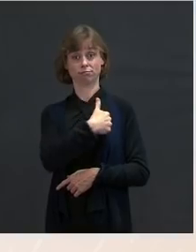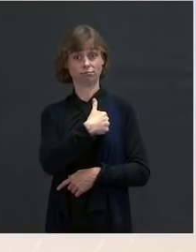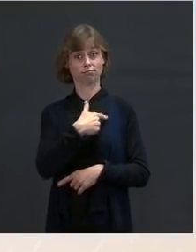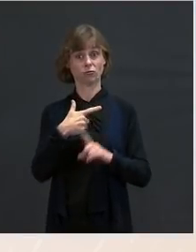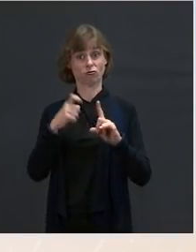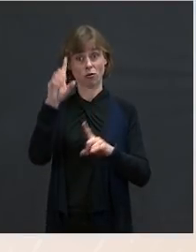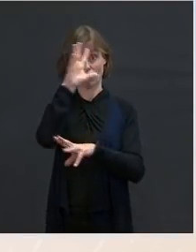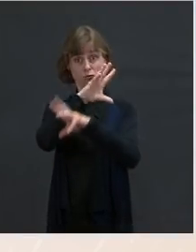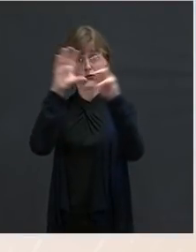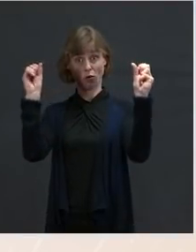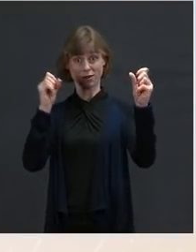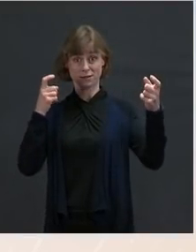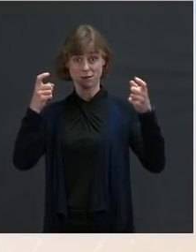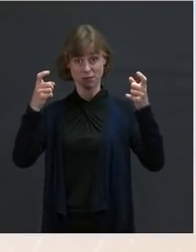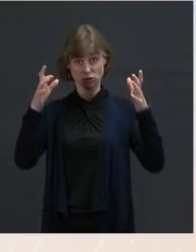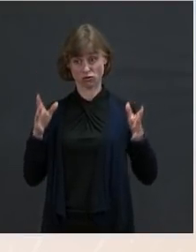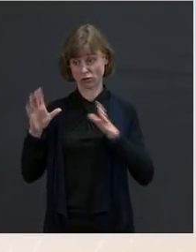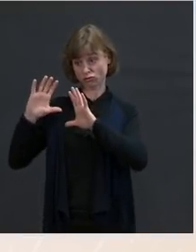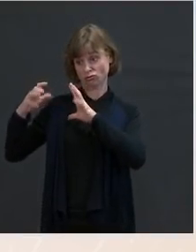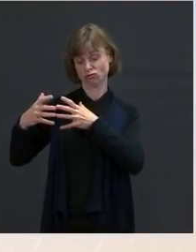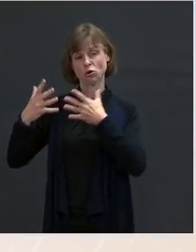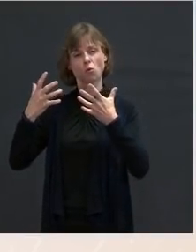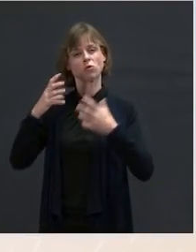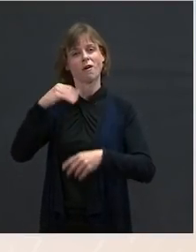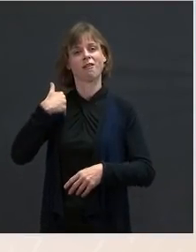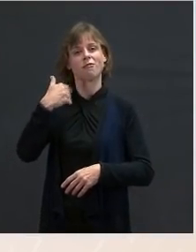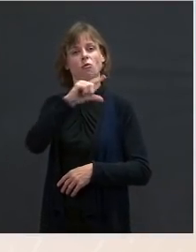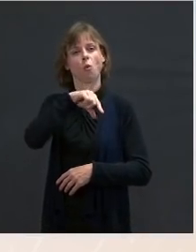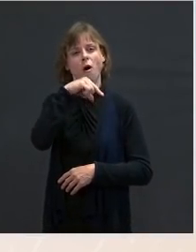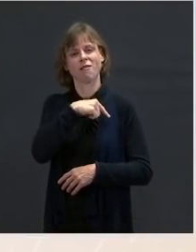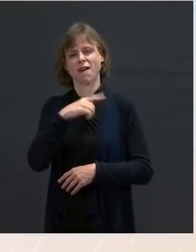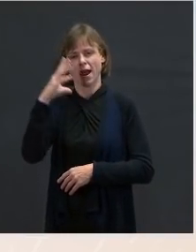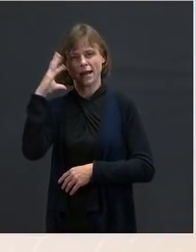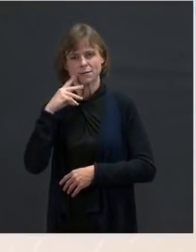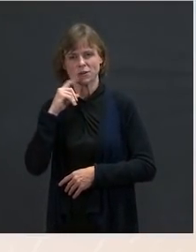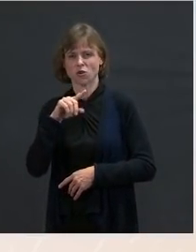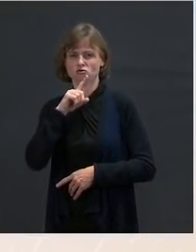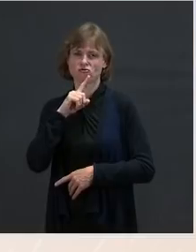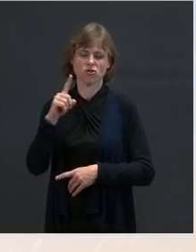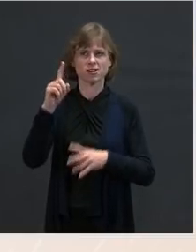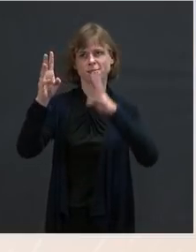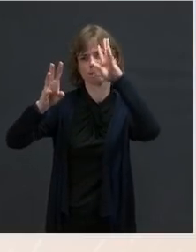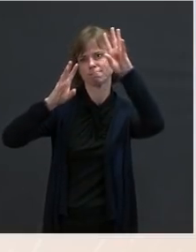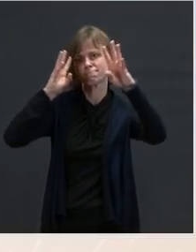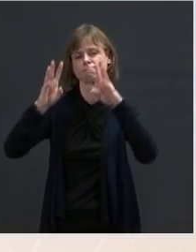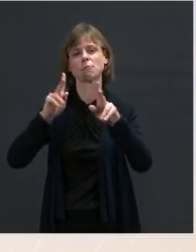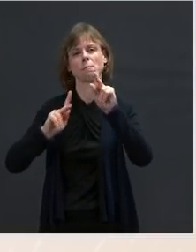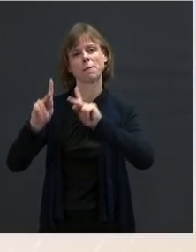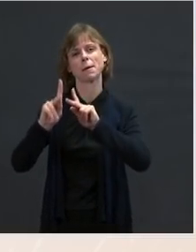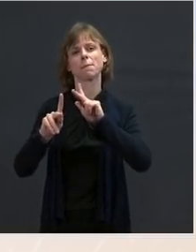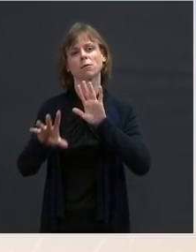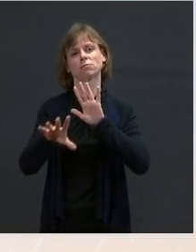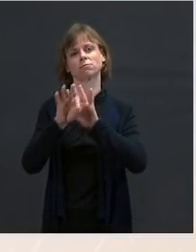is having qualified, experienced, and groundbreaking nominees installed as quickly as possible. And we want to thank, of course,